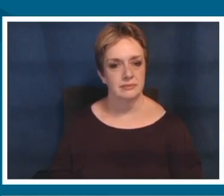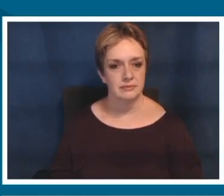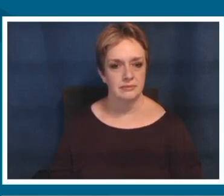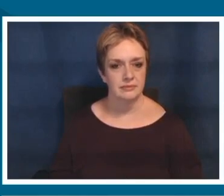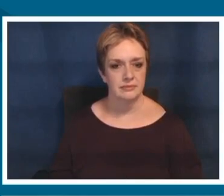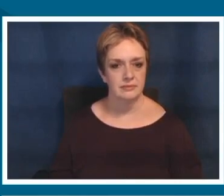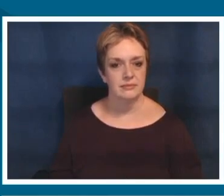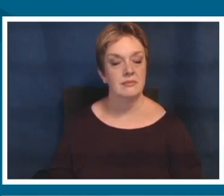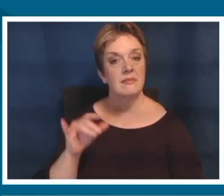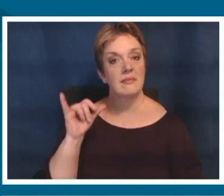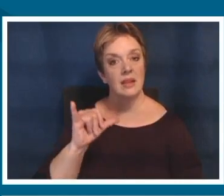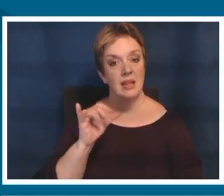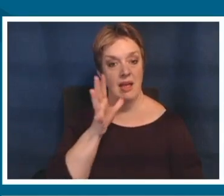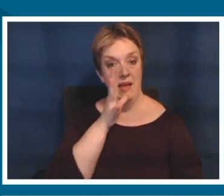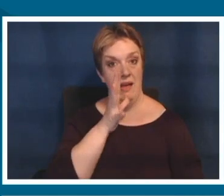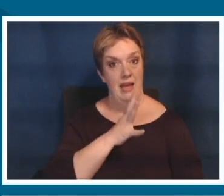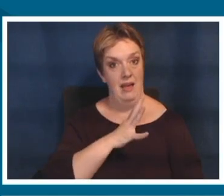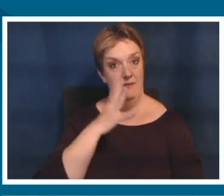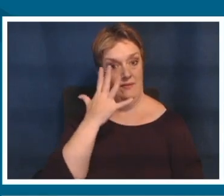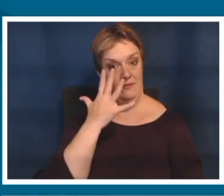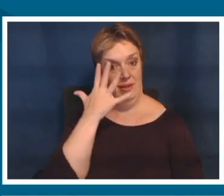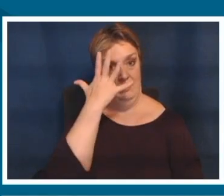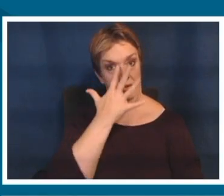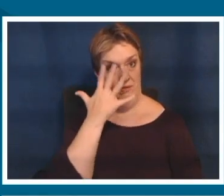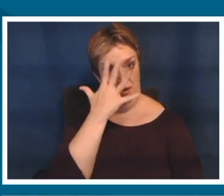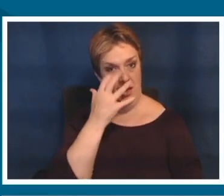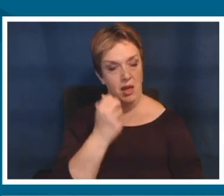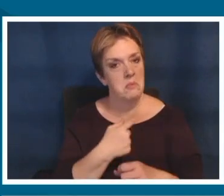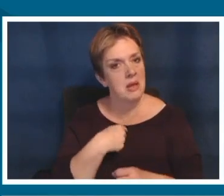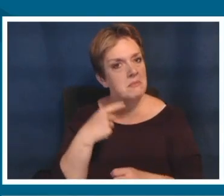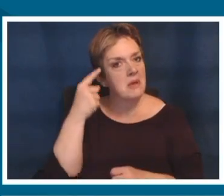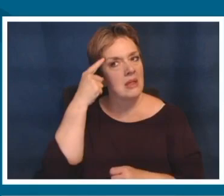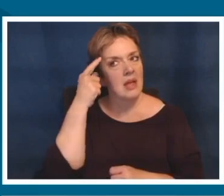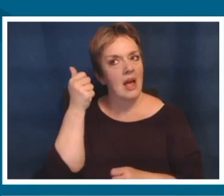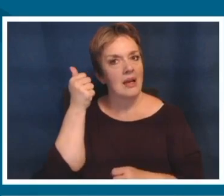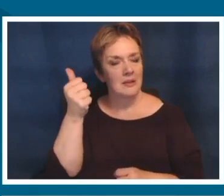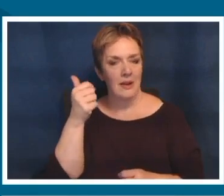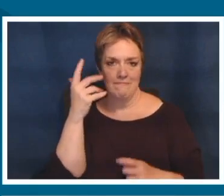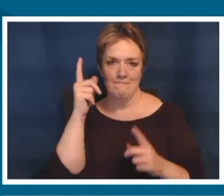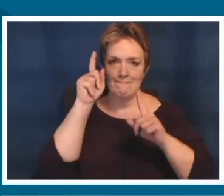makes me think positive because she's got like a confident look in her eyes